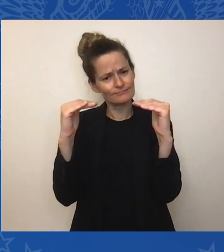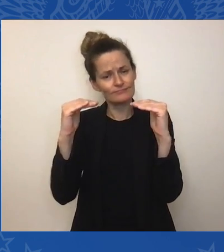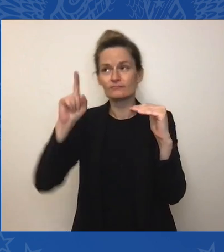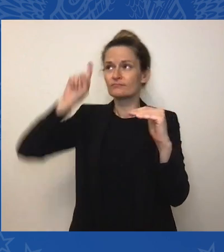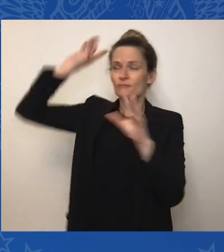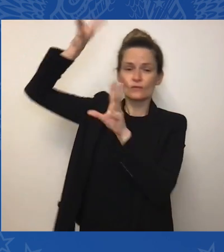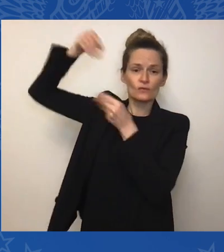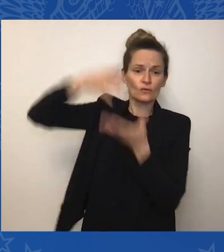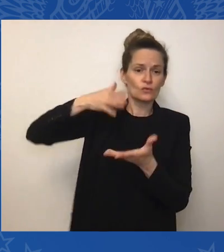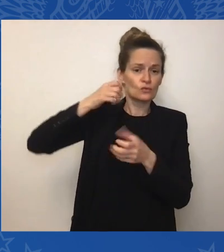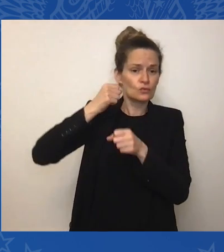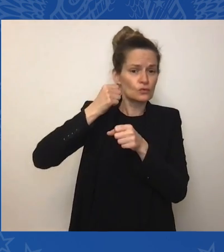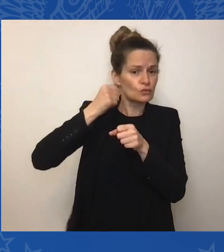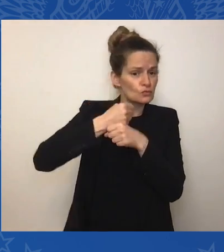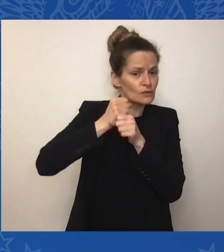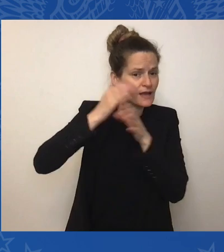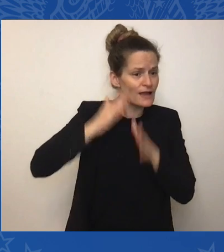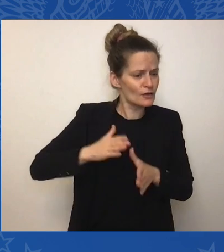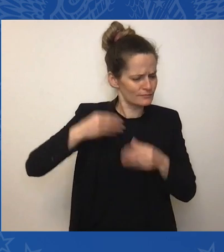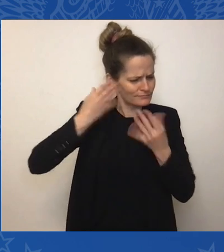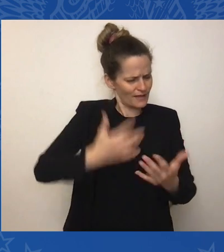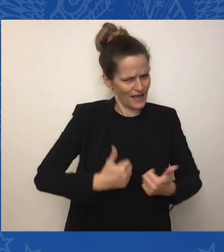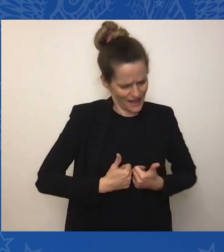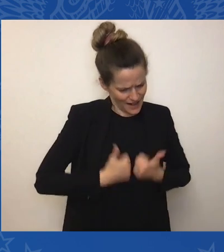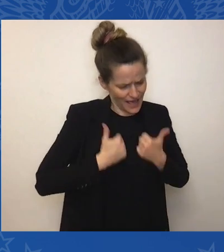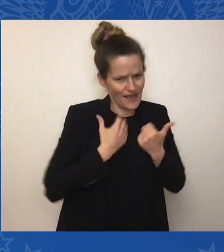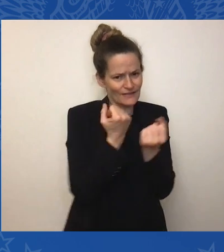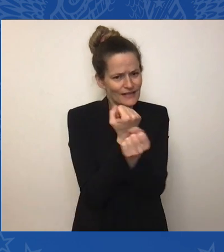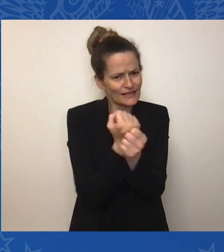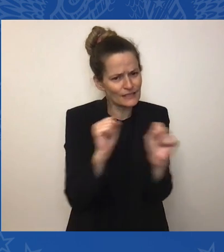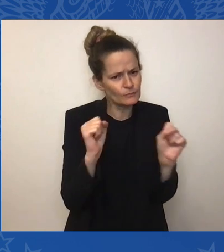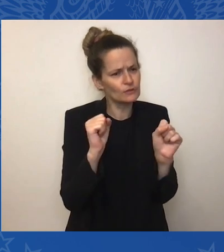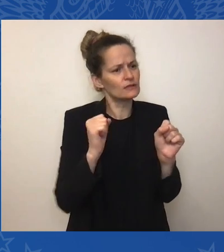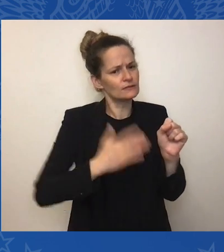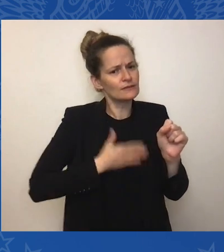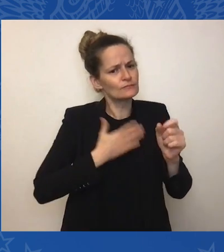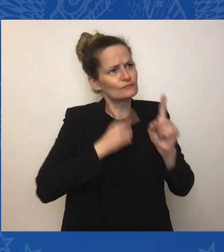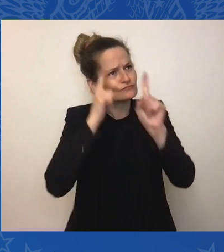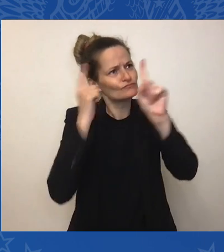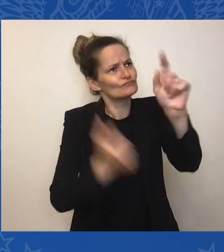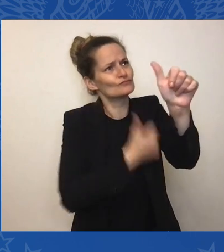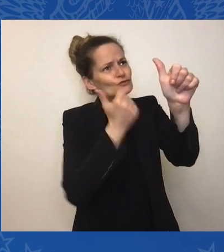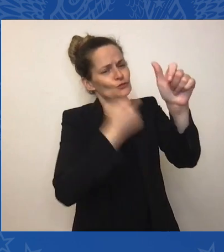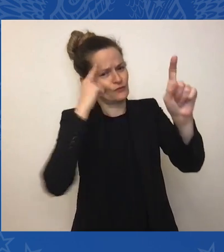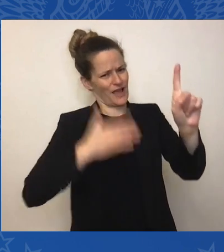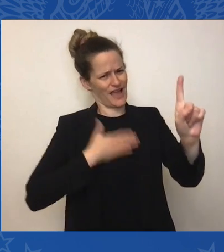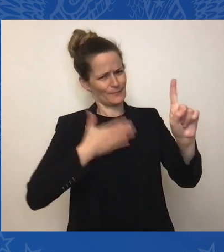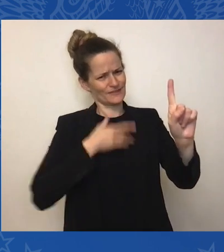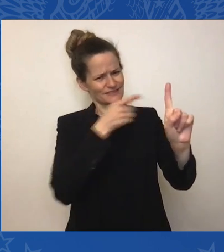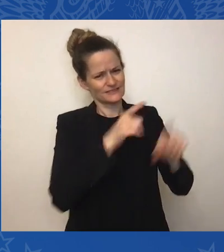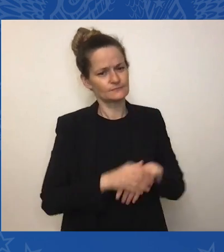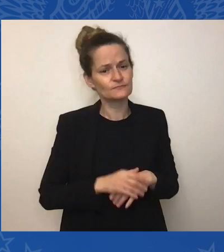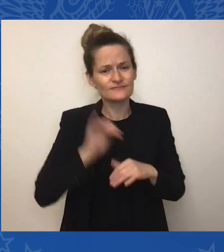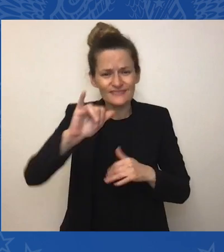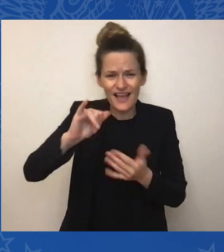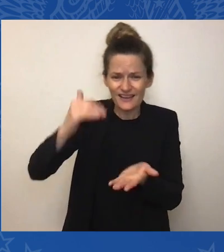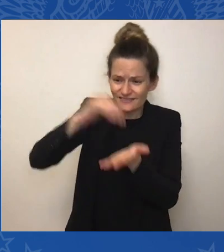We say it so often. We've never met the goal, but we've never walked away from it -- ever.